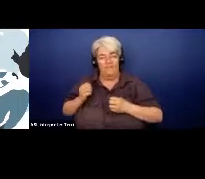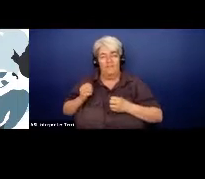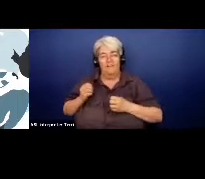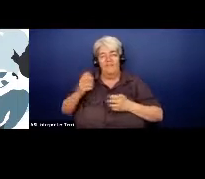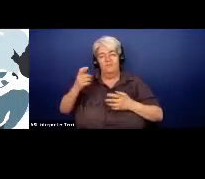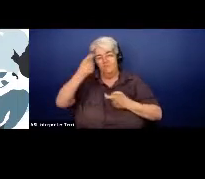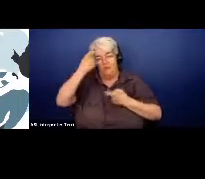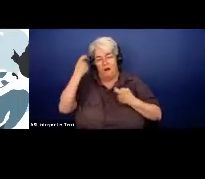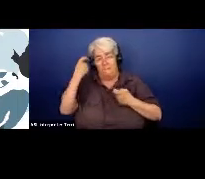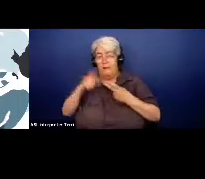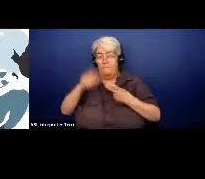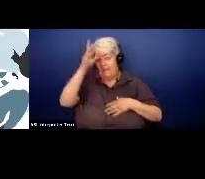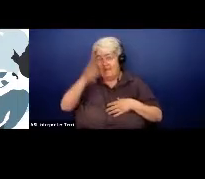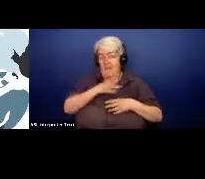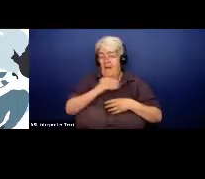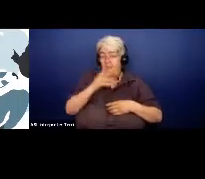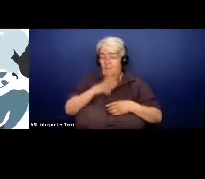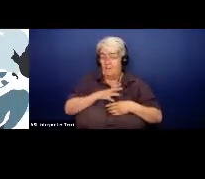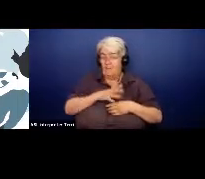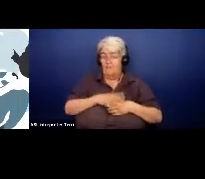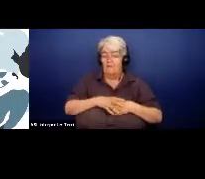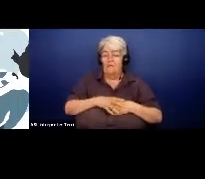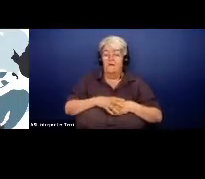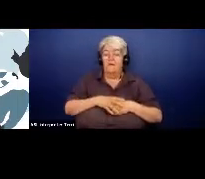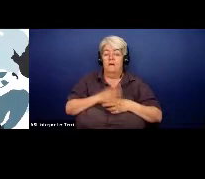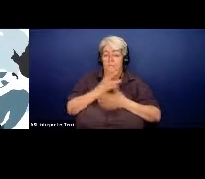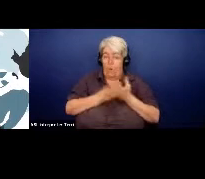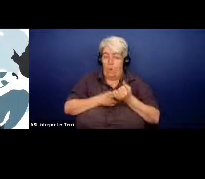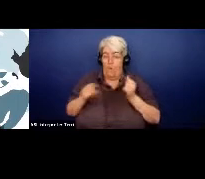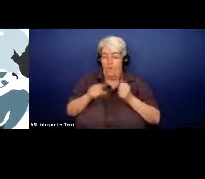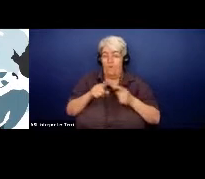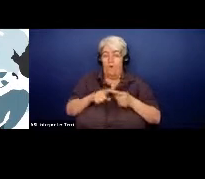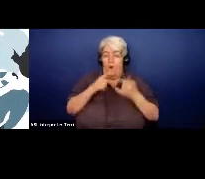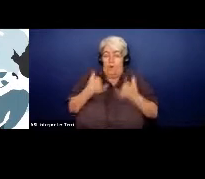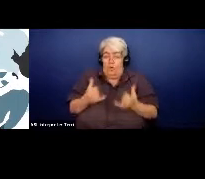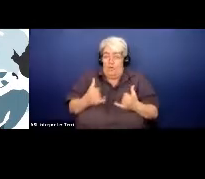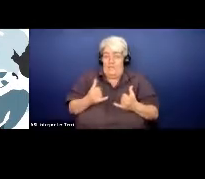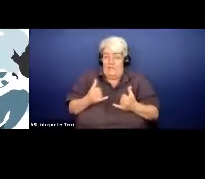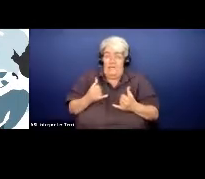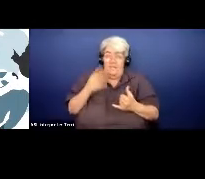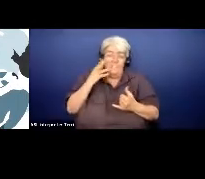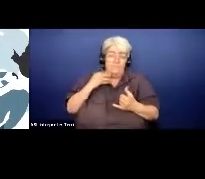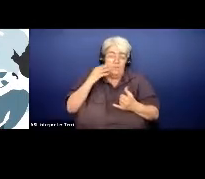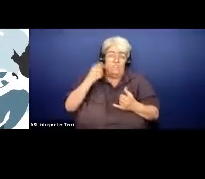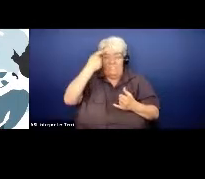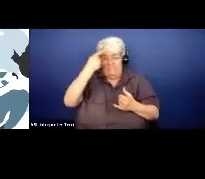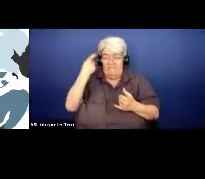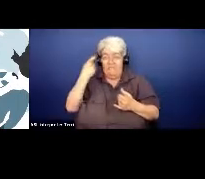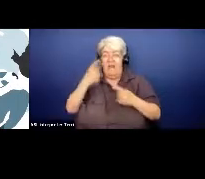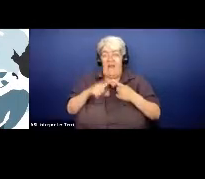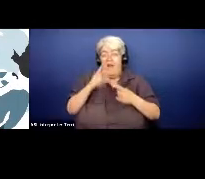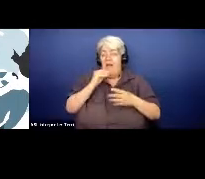and women and males and females having both current and historical, excuse me, trauma